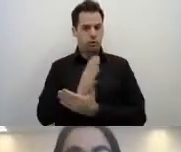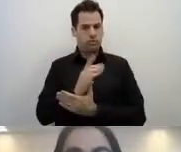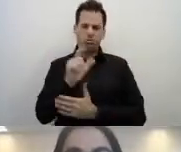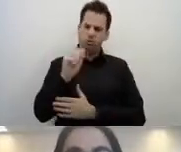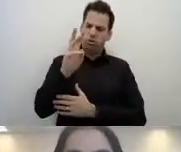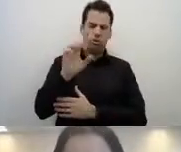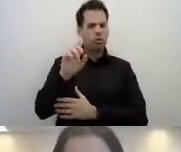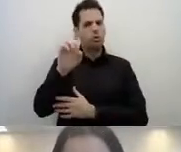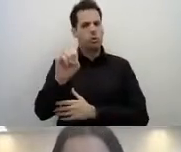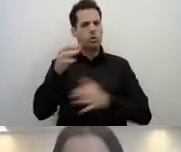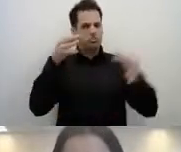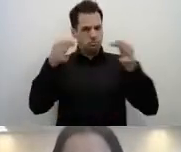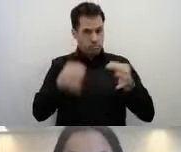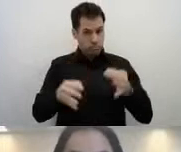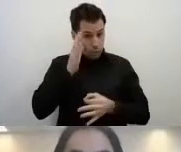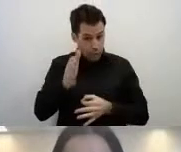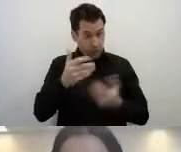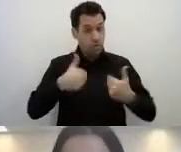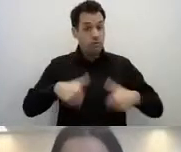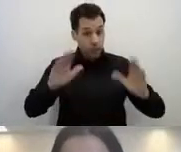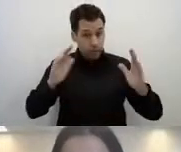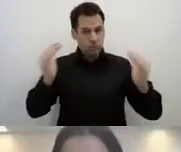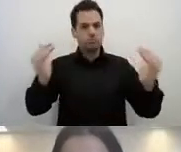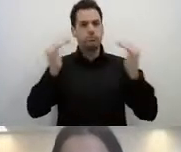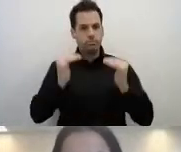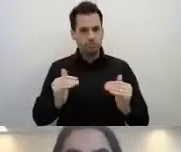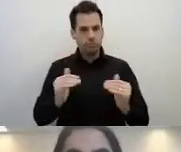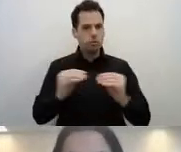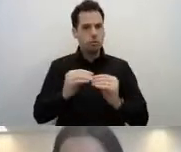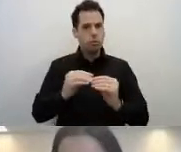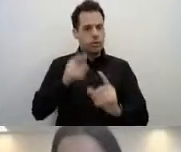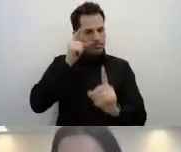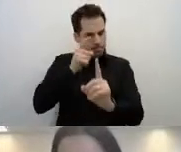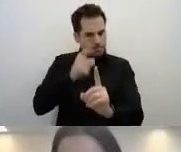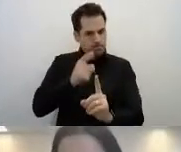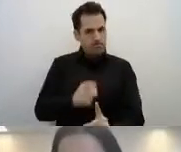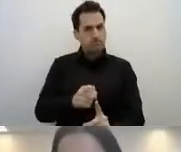and then i'll discuss uh in more specific detail the rights of people with disabilities who rely